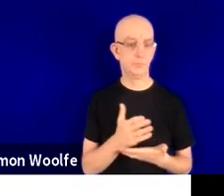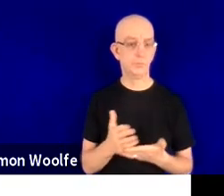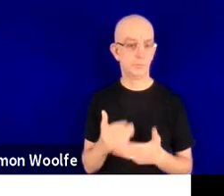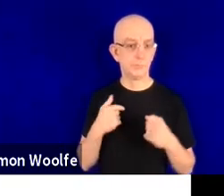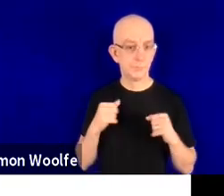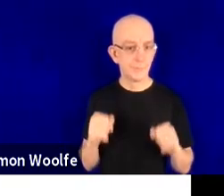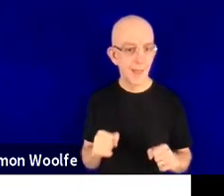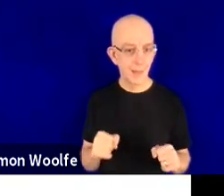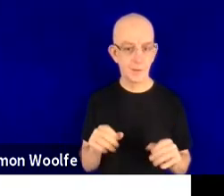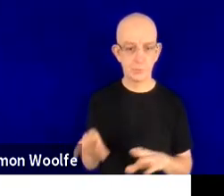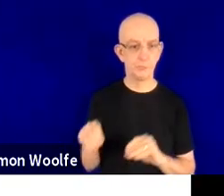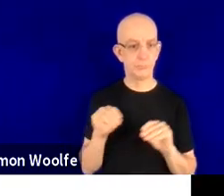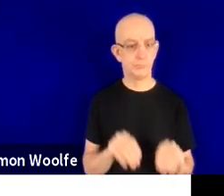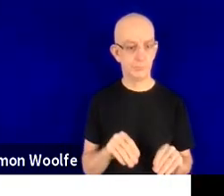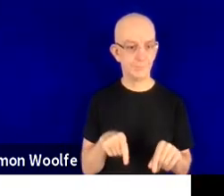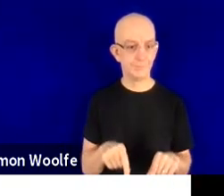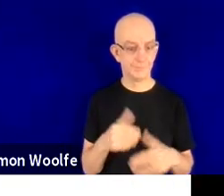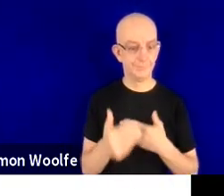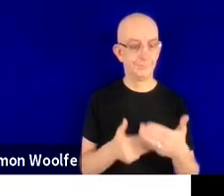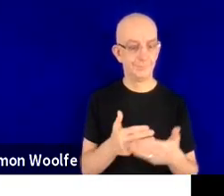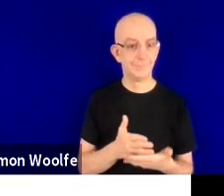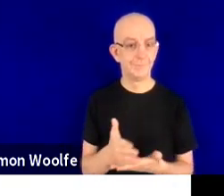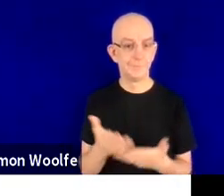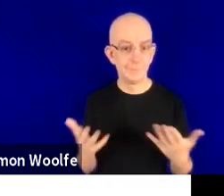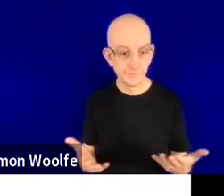at local level can do a good quality disability assessment?